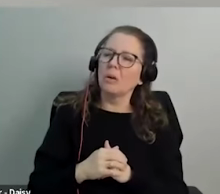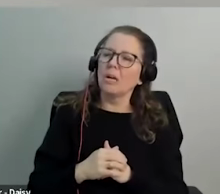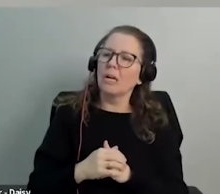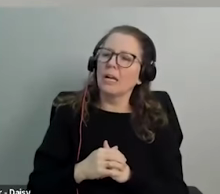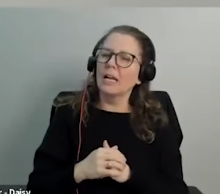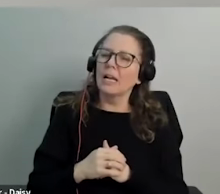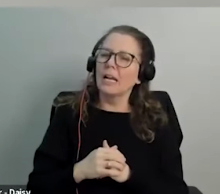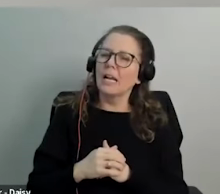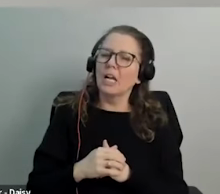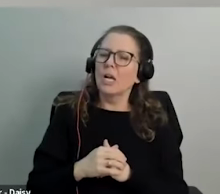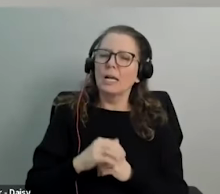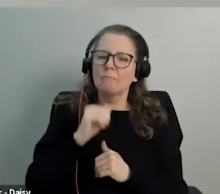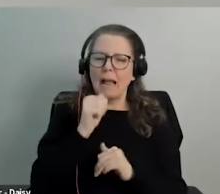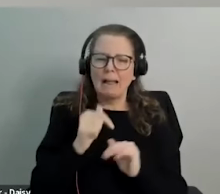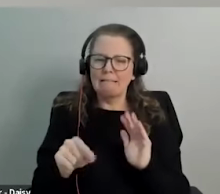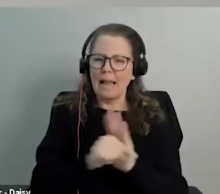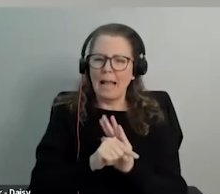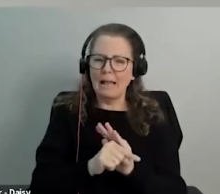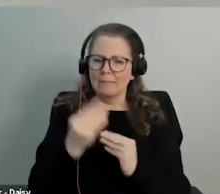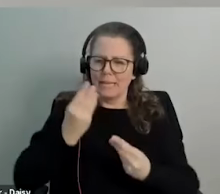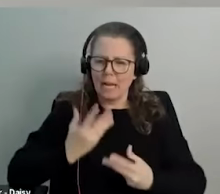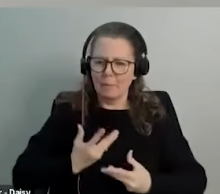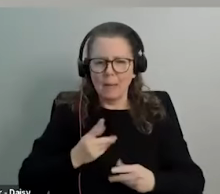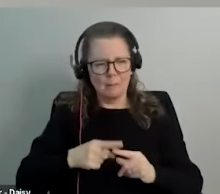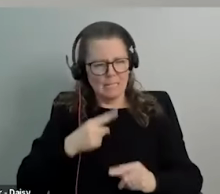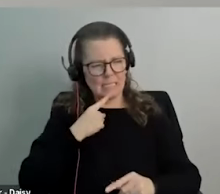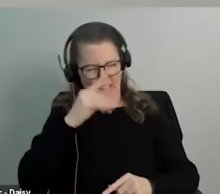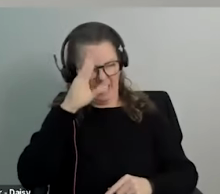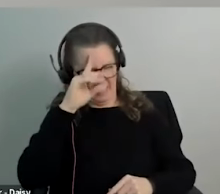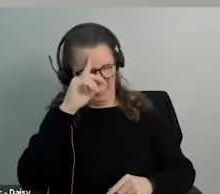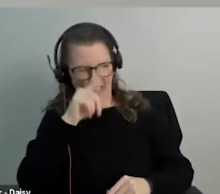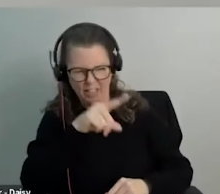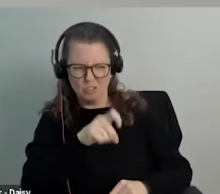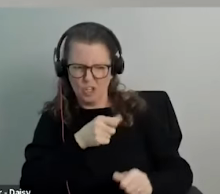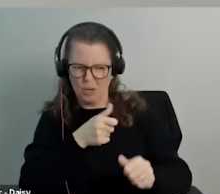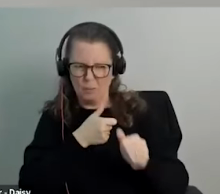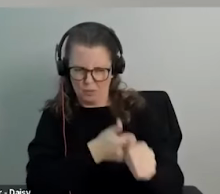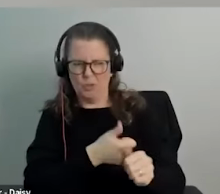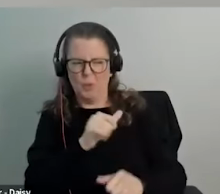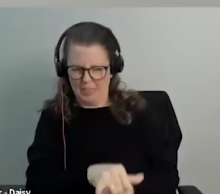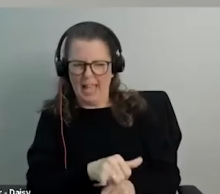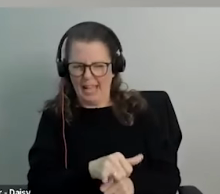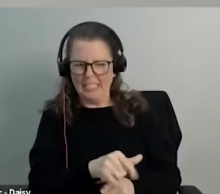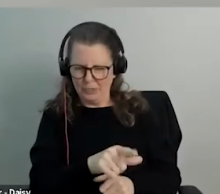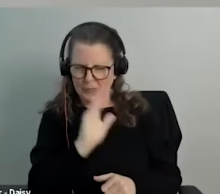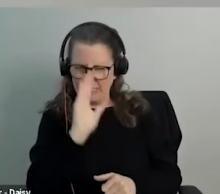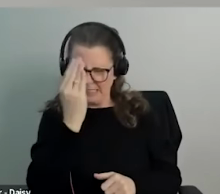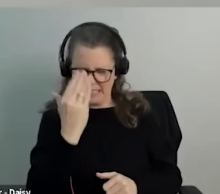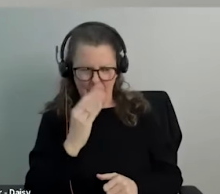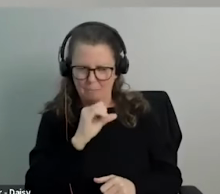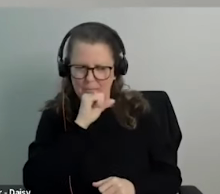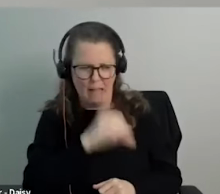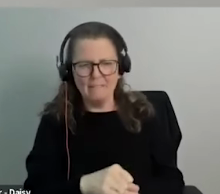in a negative way, she just said like, "I think you should pursue this. Like, you should explore this. You seem to really love this."